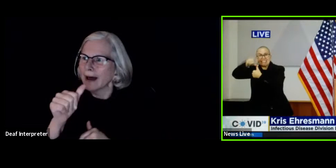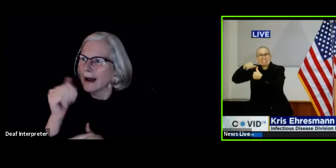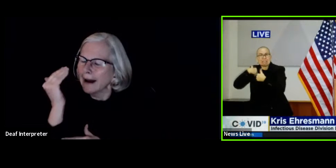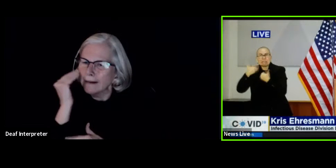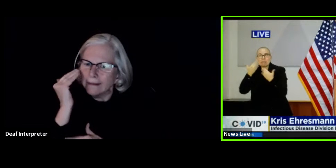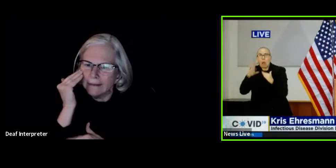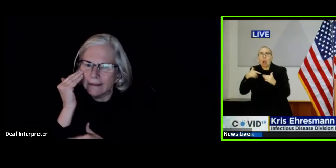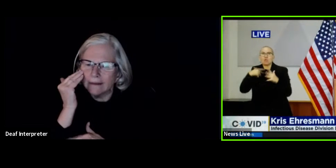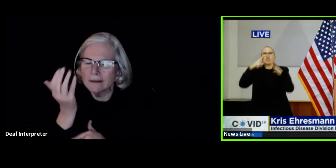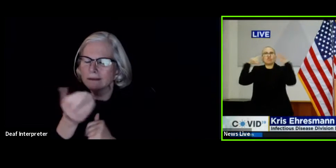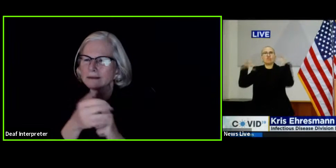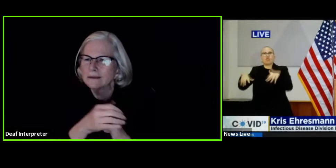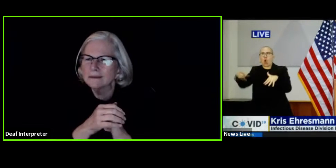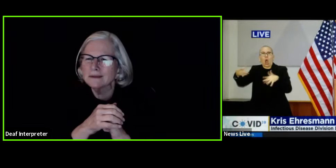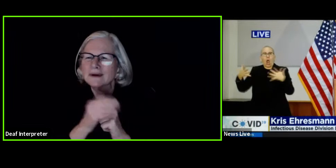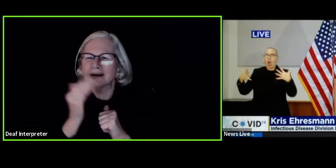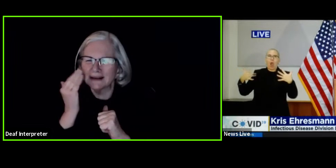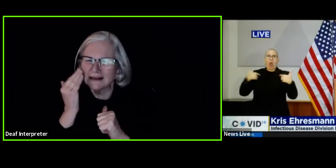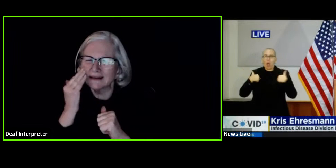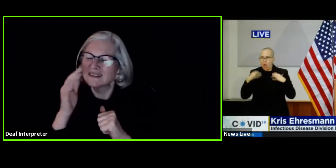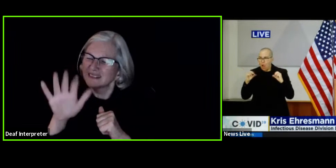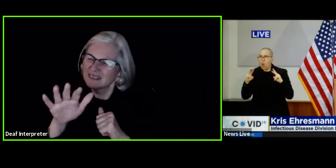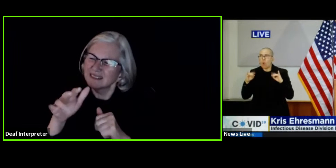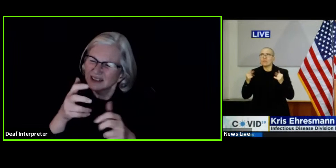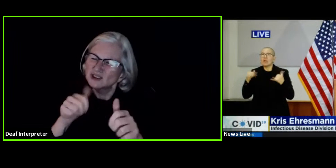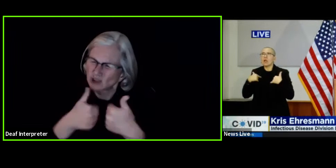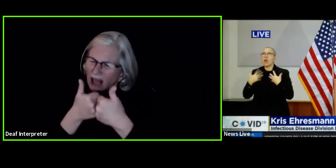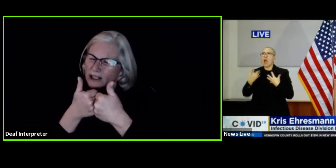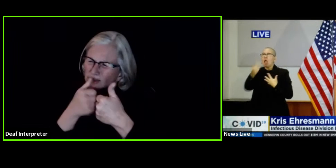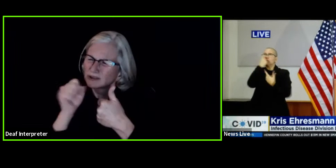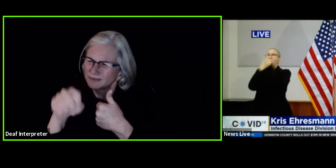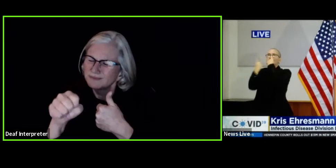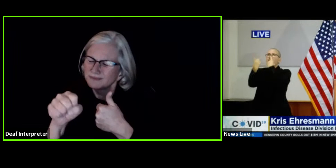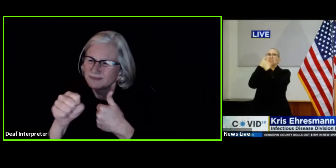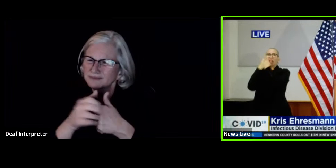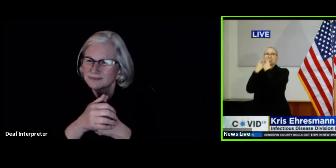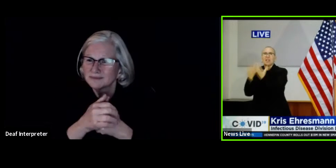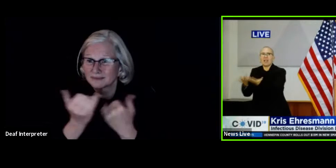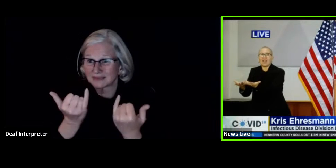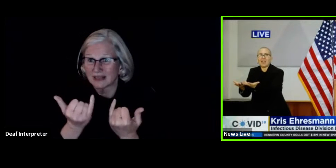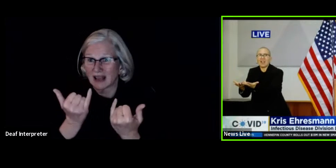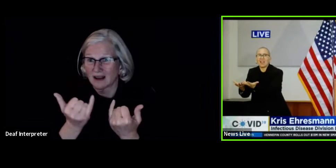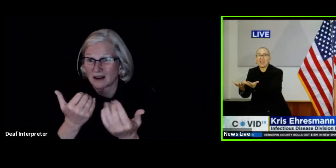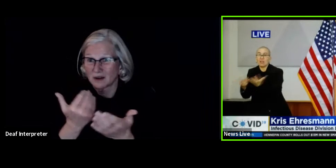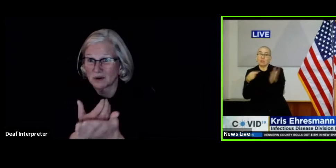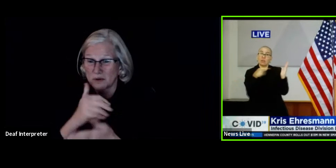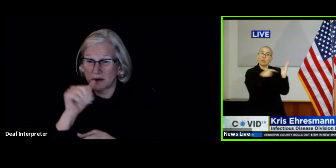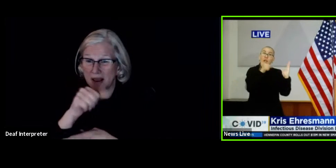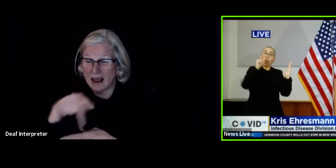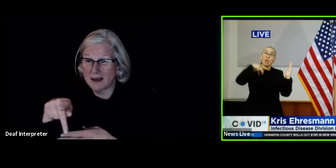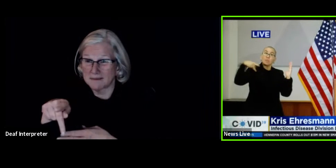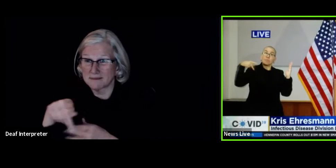HAVE BEEN IN CLOSE PROXIMITY TO THEM. SO WITH THIS EXPOSURE APP, MINNESOTANS CAN